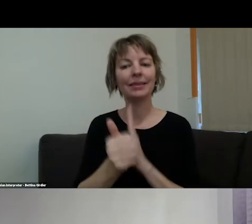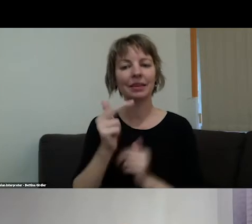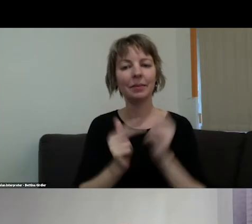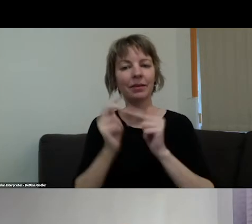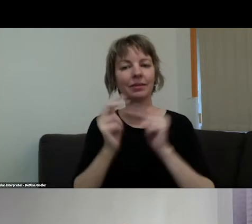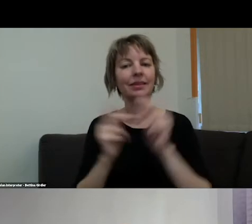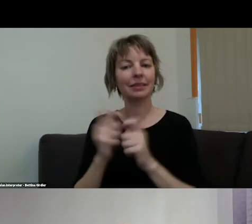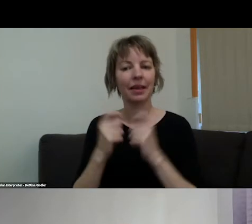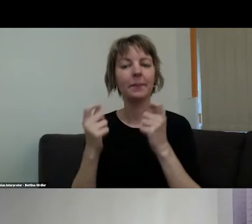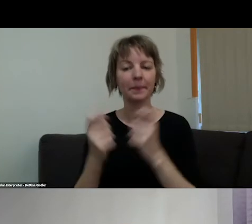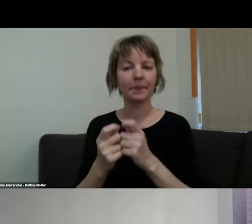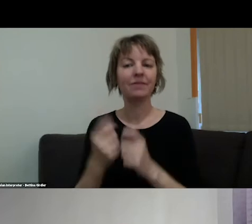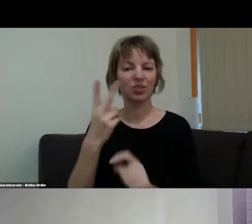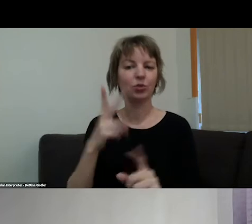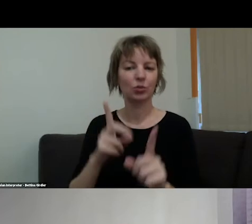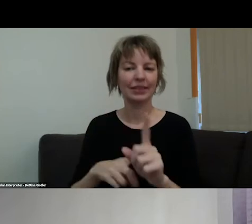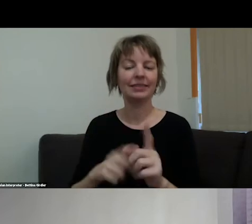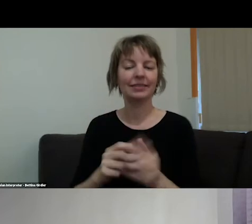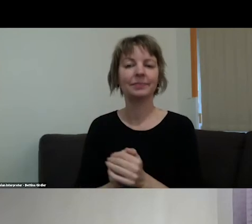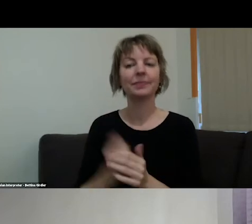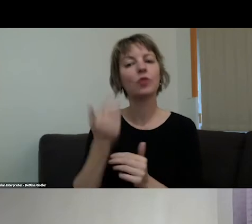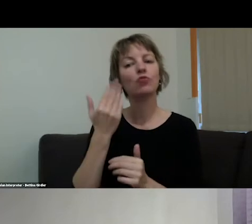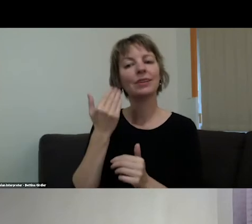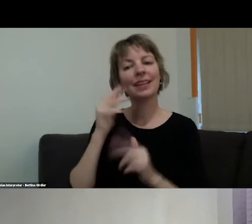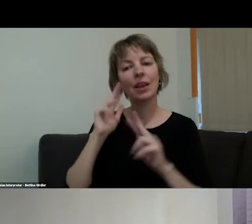and just recently been looking after the future leaders program,